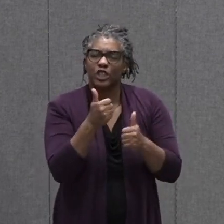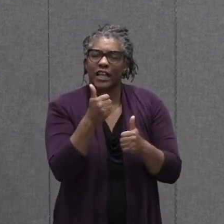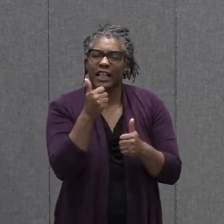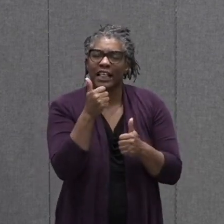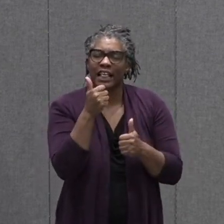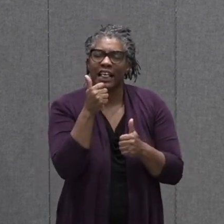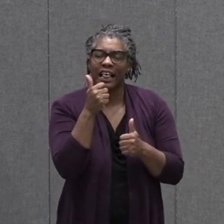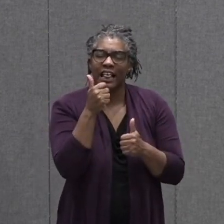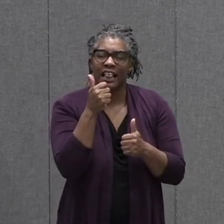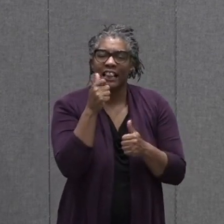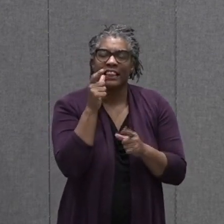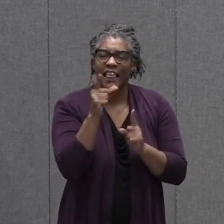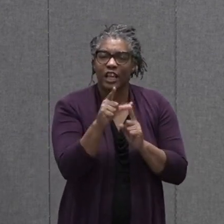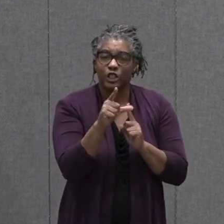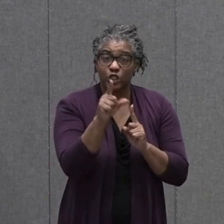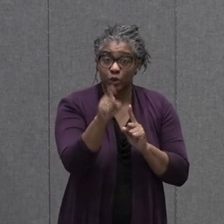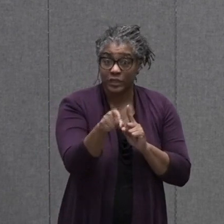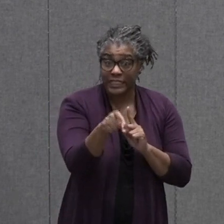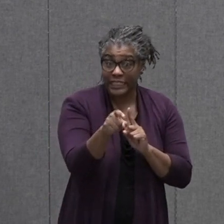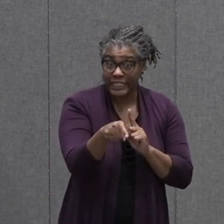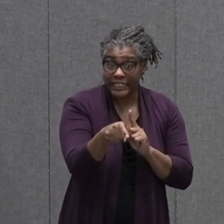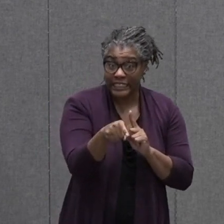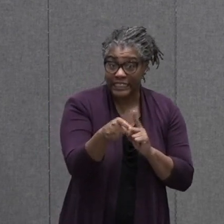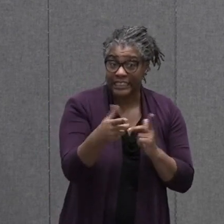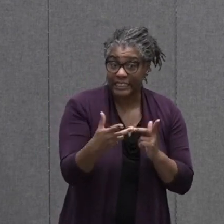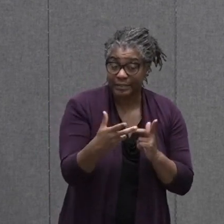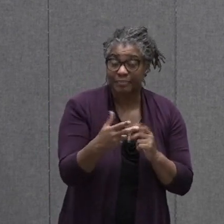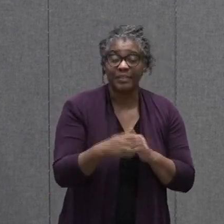K-I-T